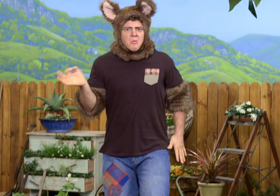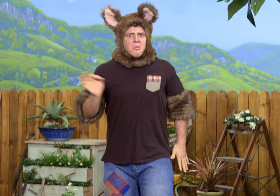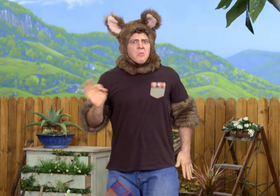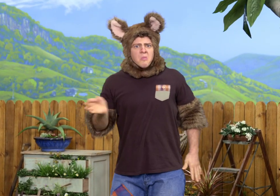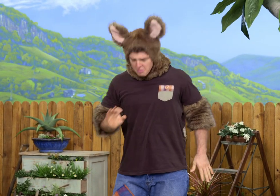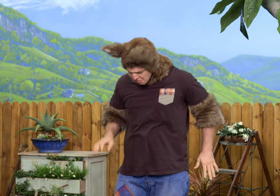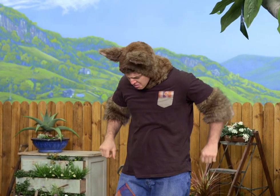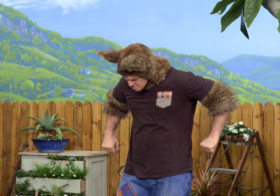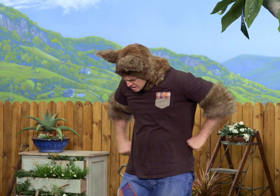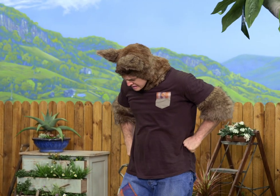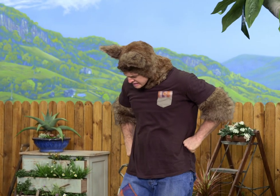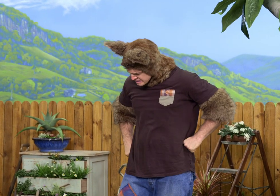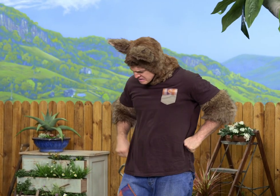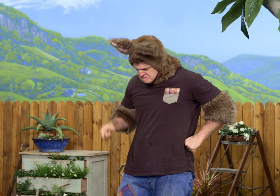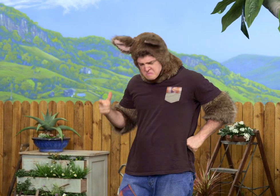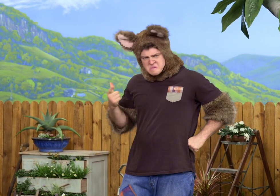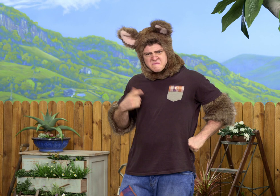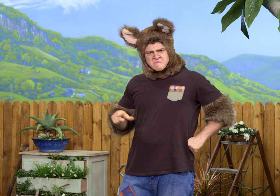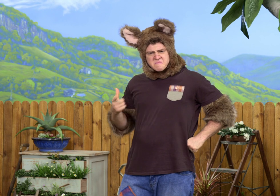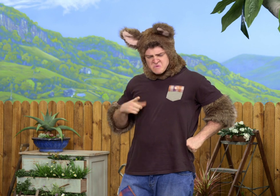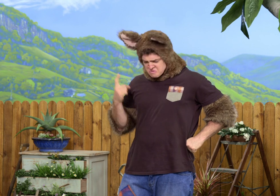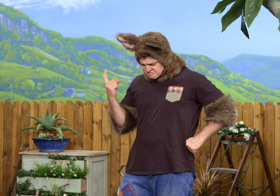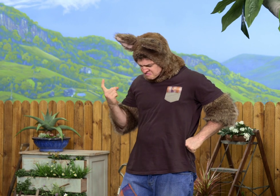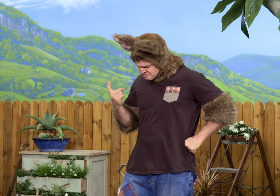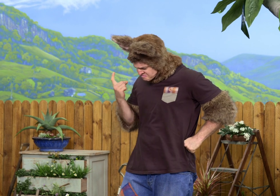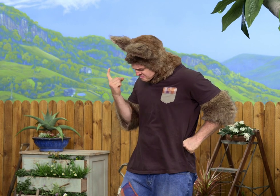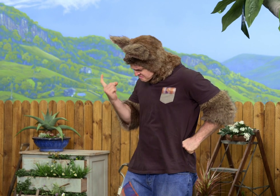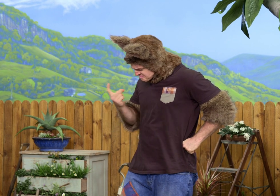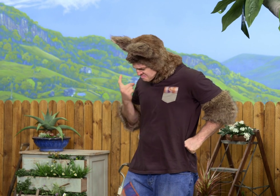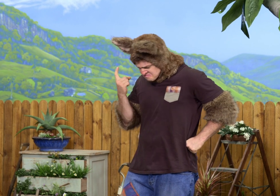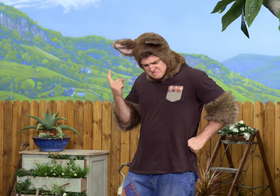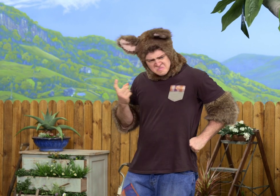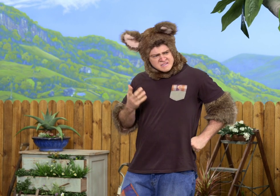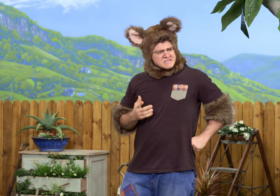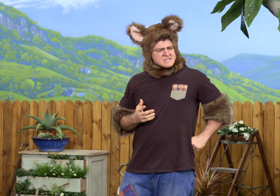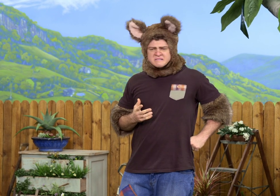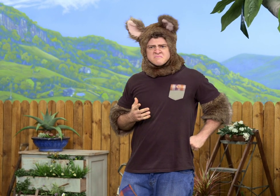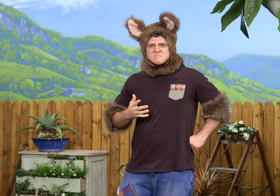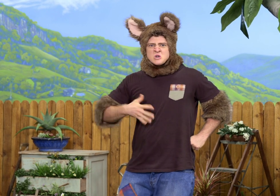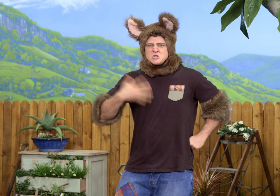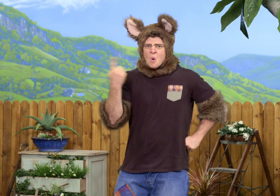No. Hm. I wonder what happened.